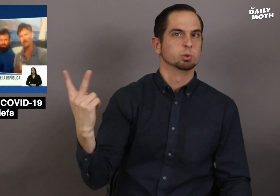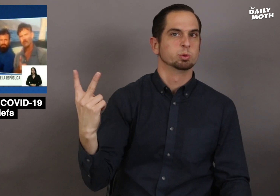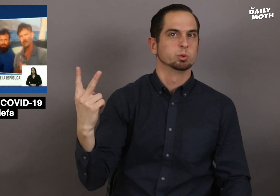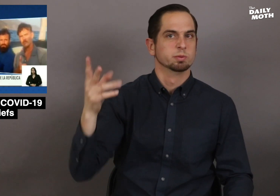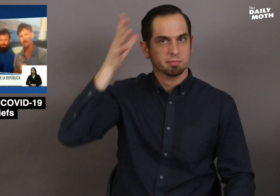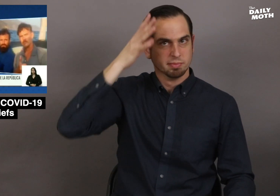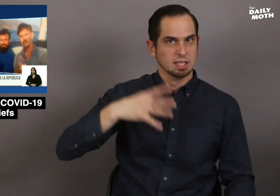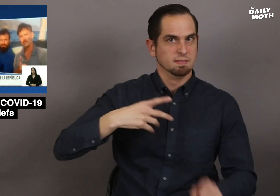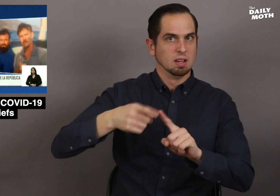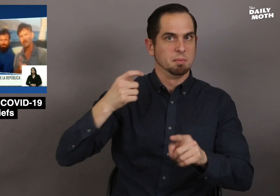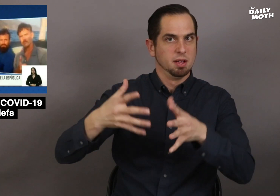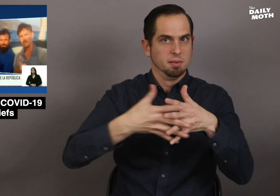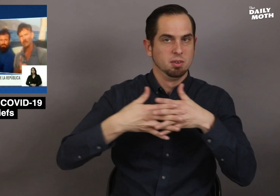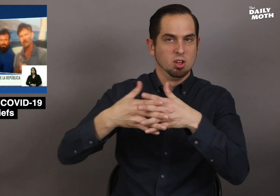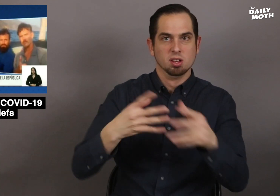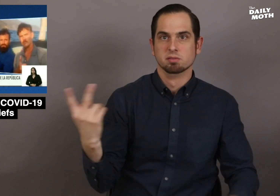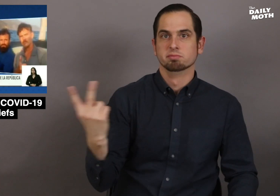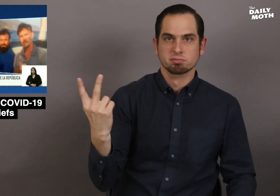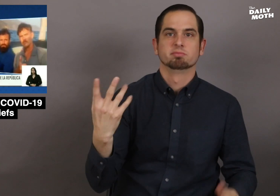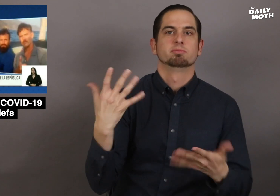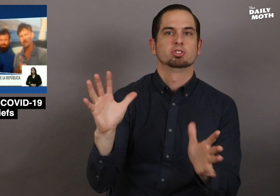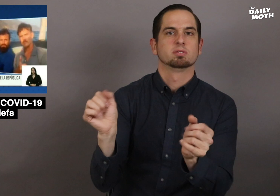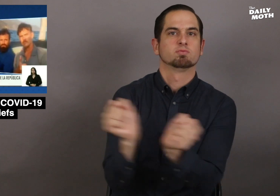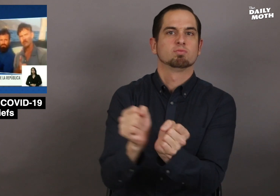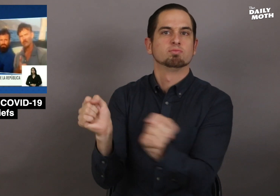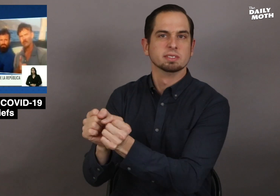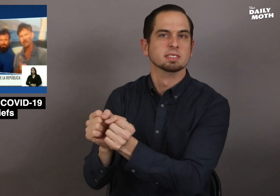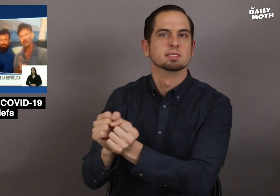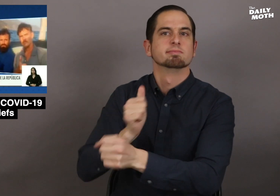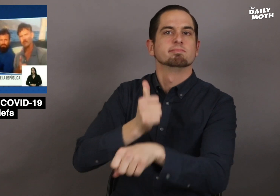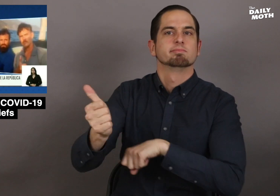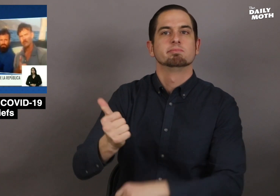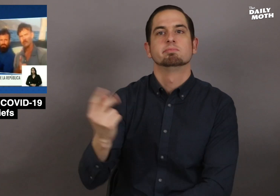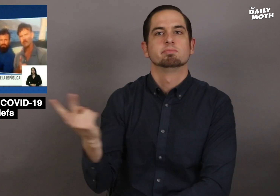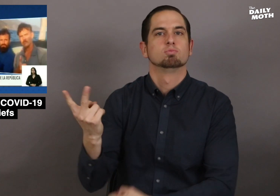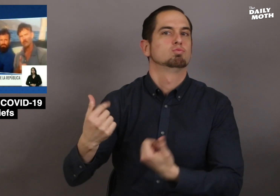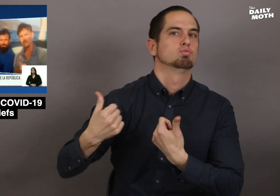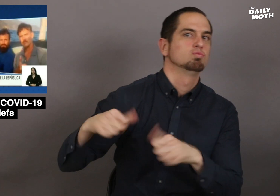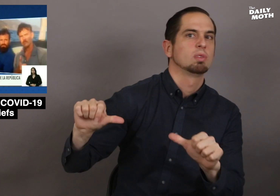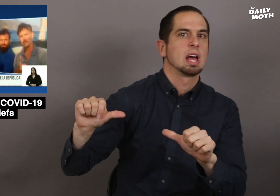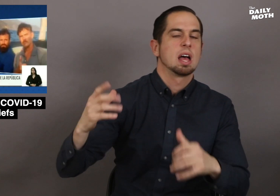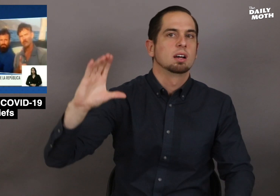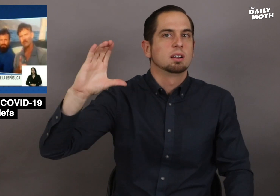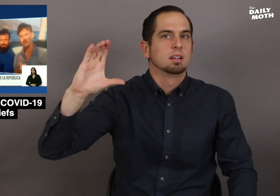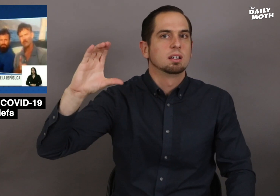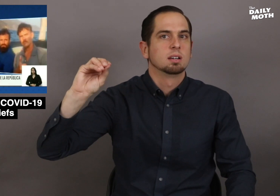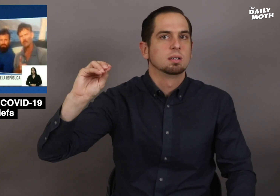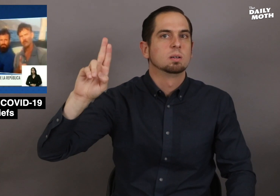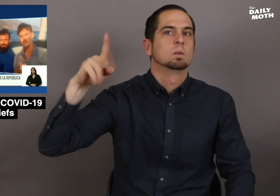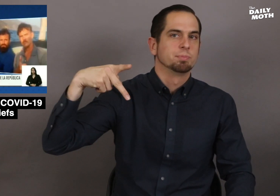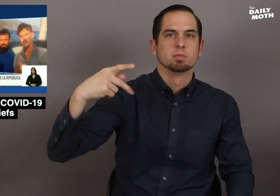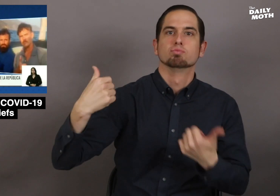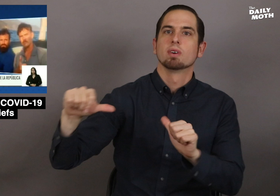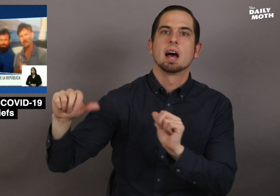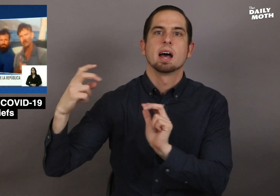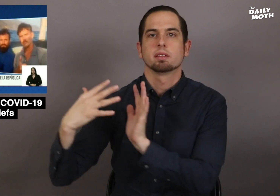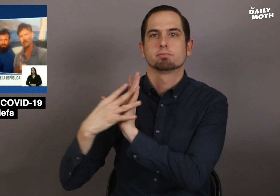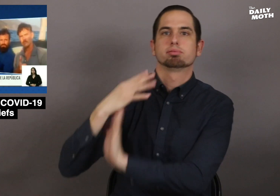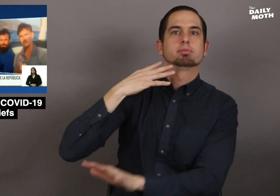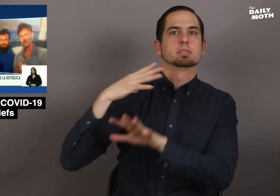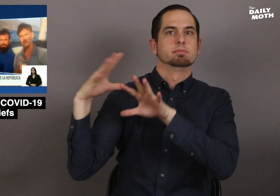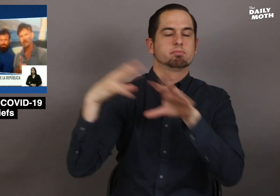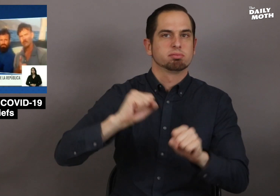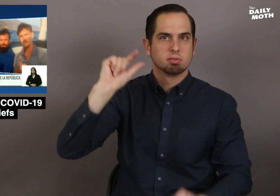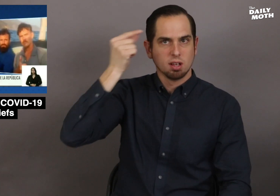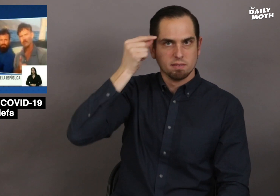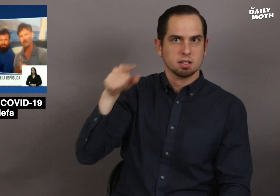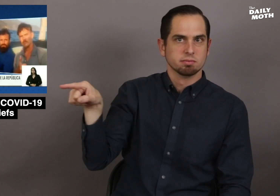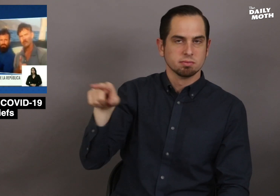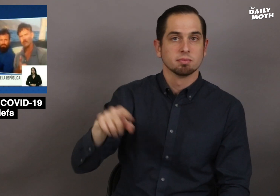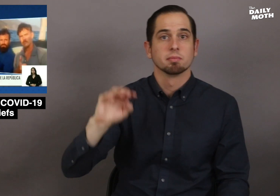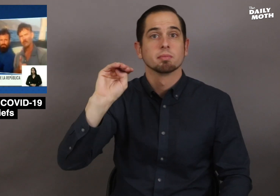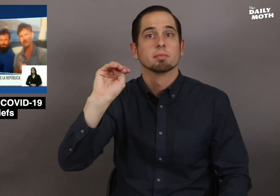two American men were arrested for trying to stage a coup.